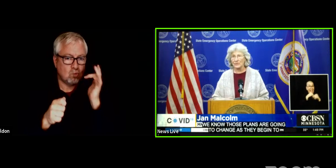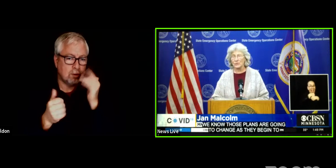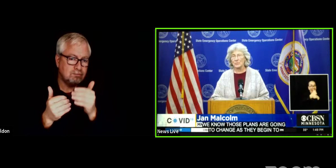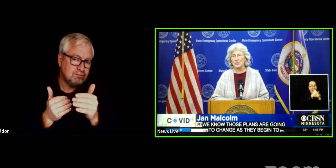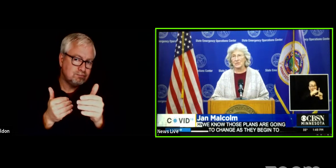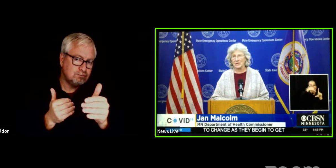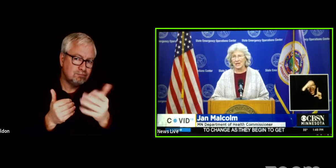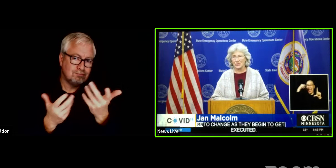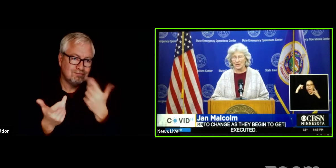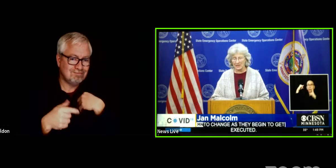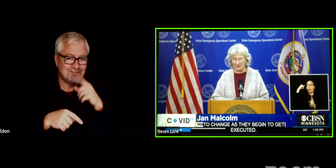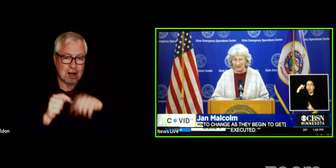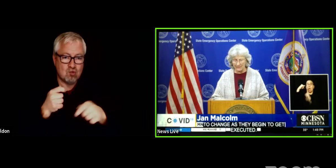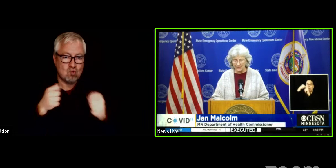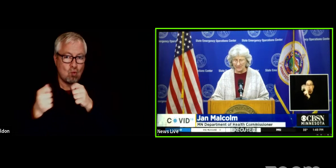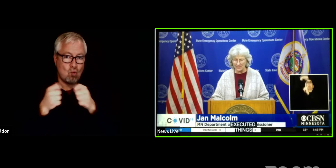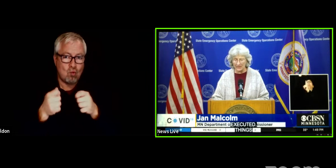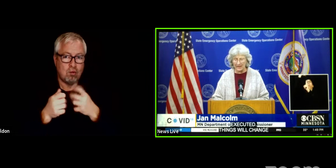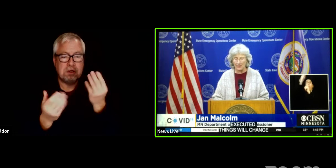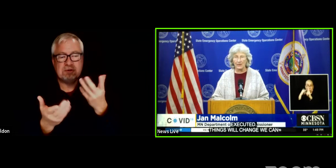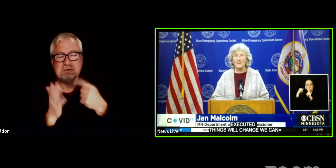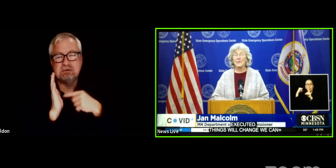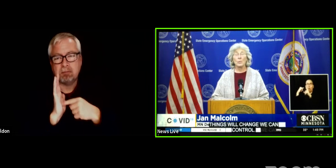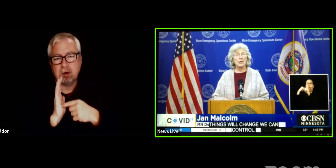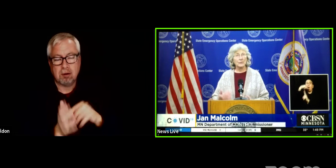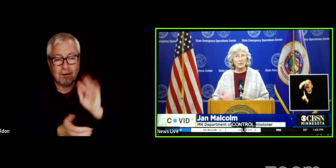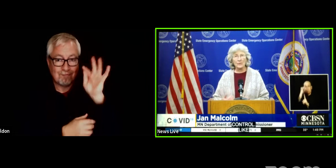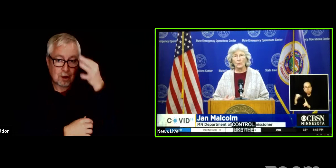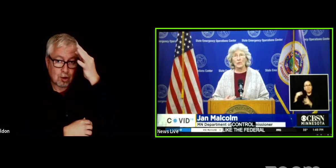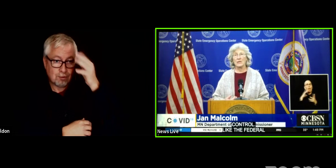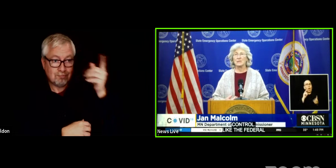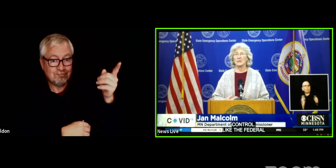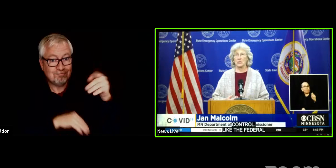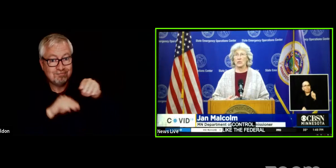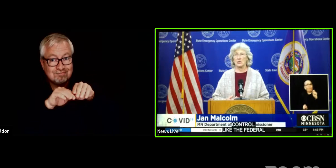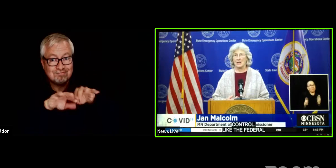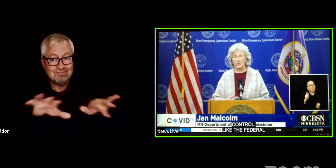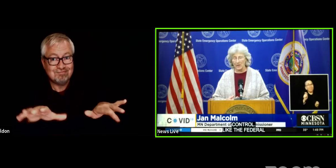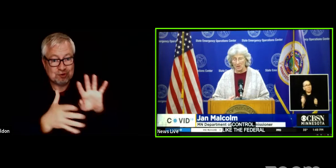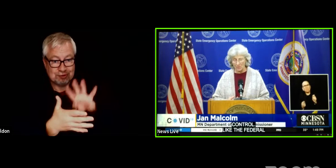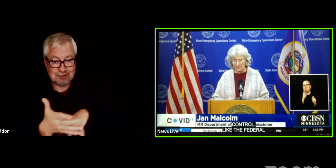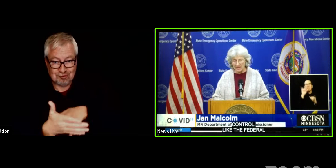DISTRIBUTION SCHEDULE AS THE GOVERNOR HAS LAID OUT. WE ALSO KNOW THAT WE'RE GOING TO LEARN AS WE GO AND MAKE